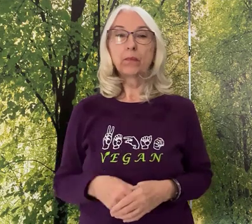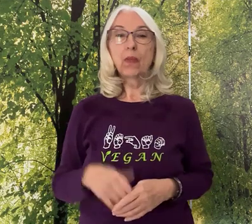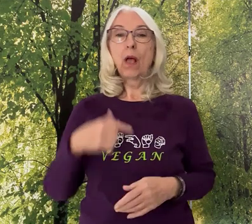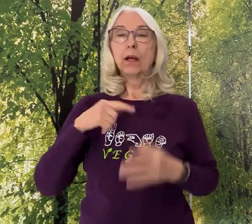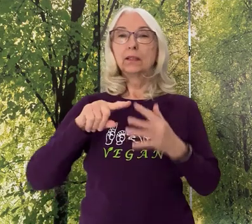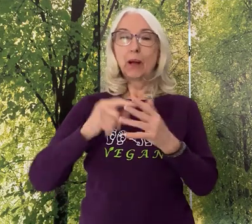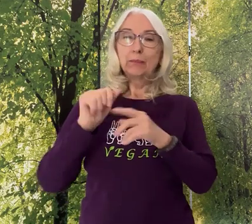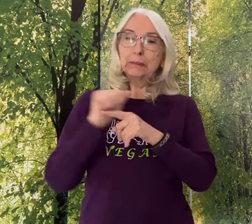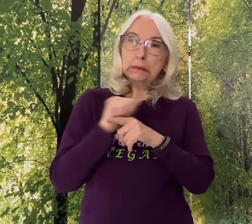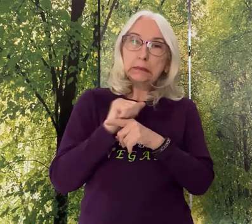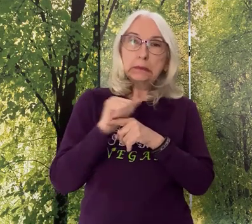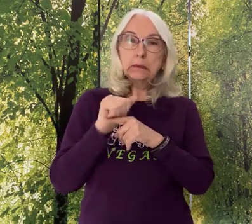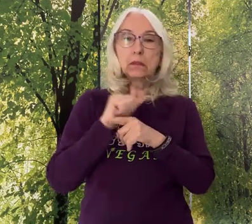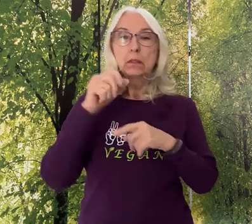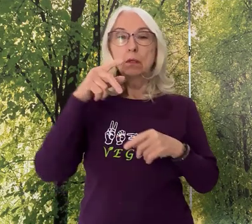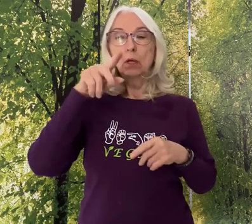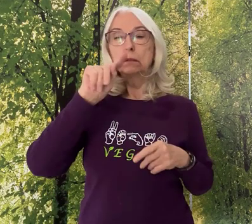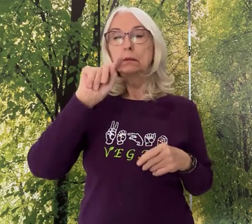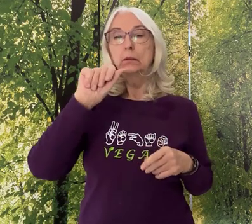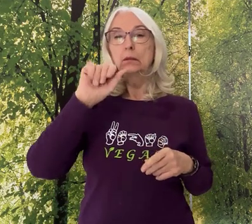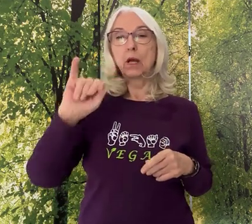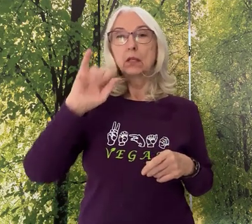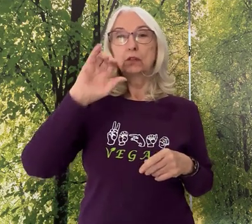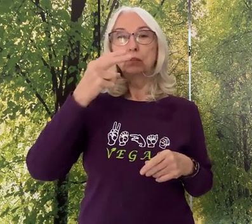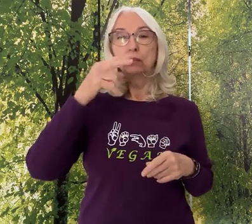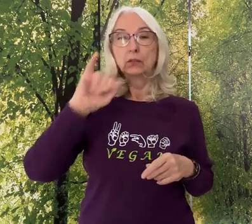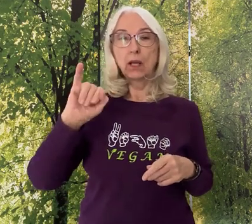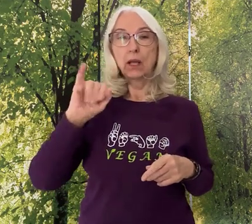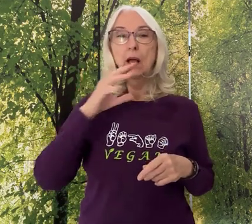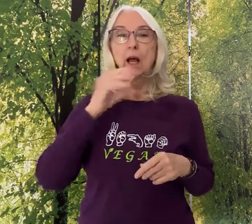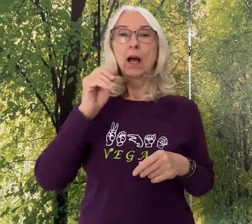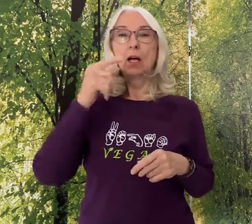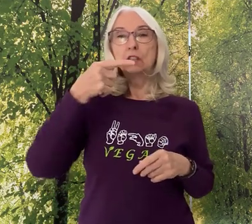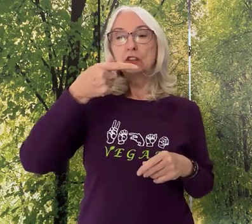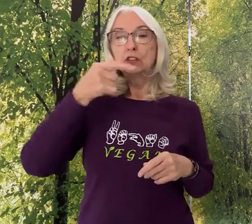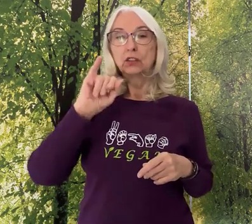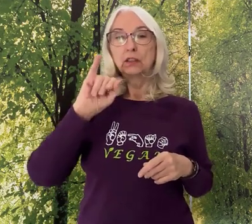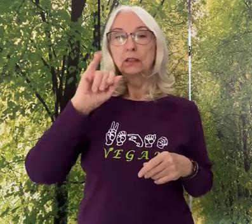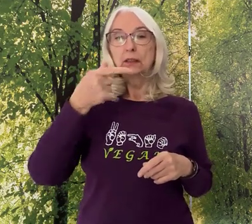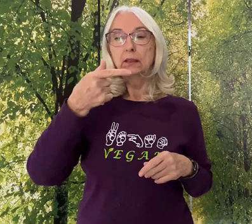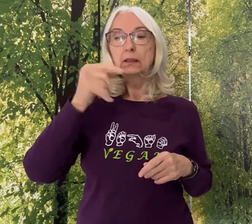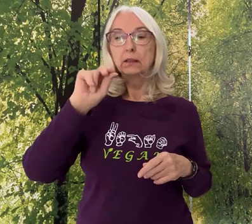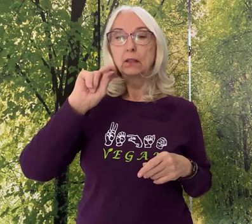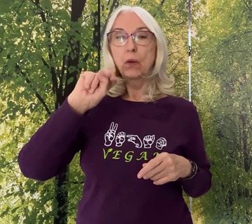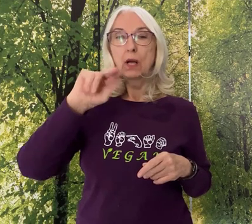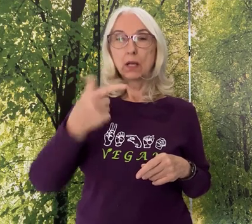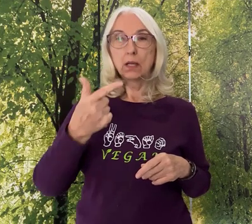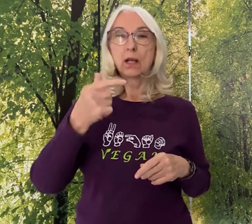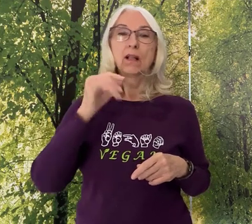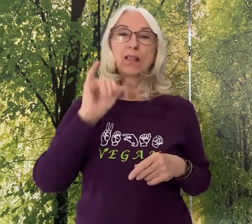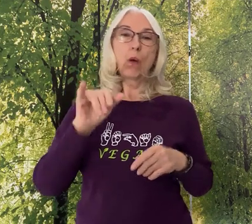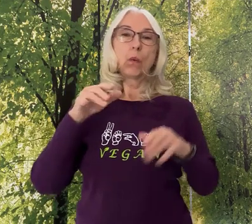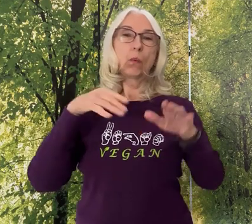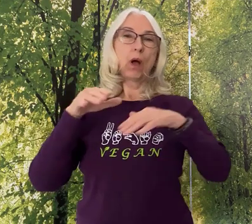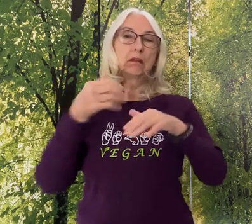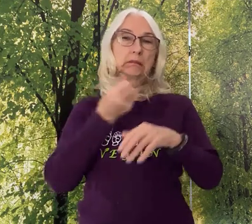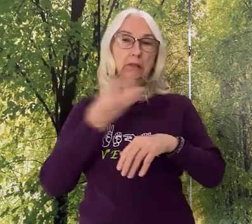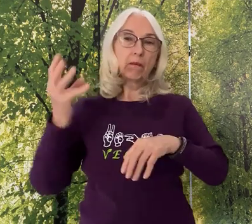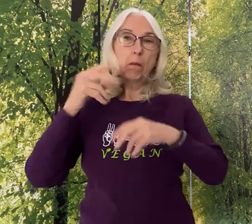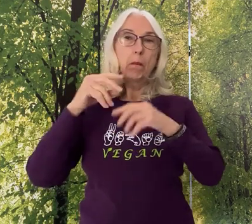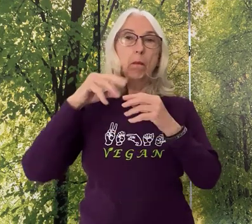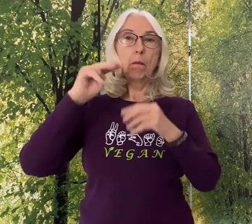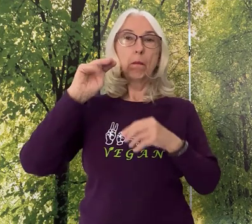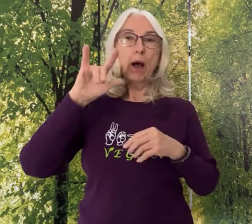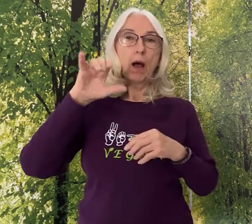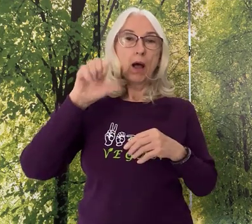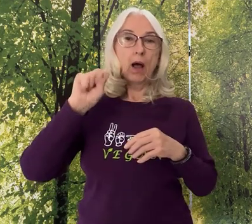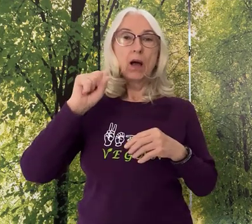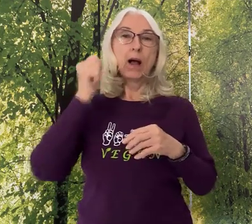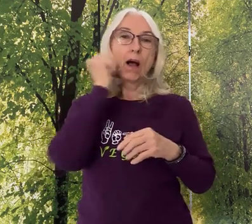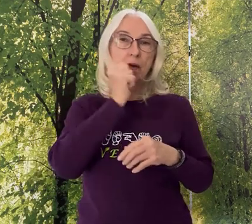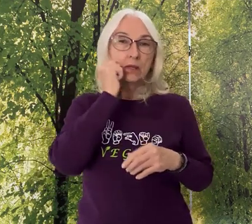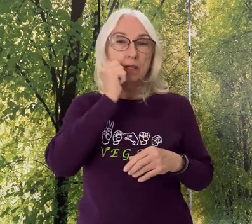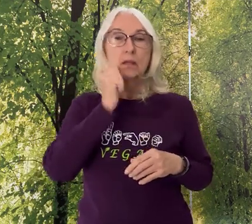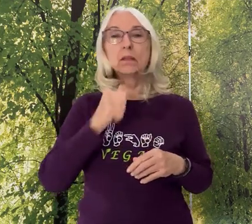I started practicing tai chi and qigong and walked several miles each day.